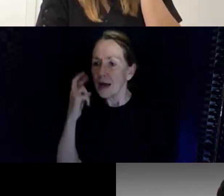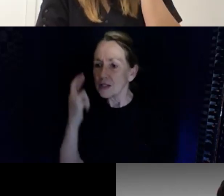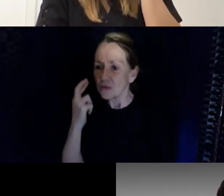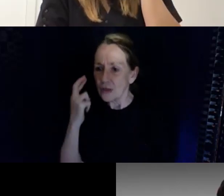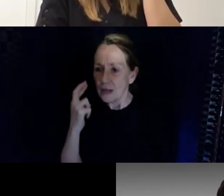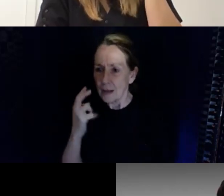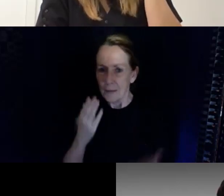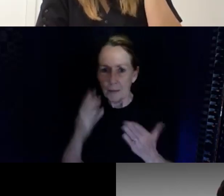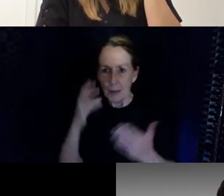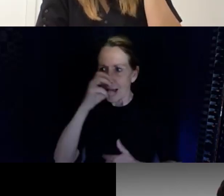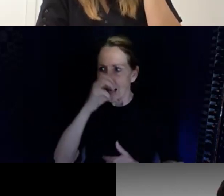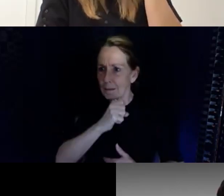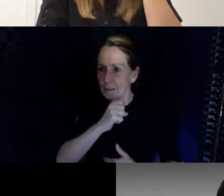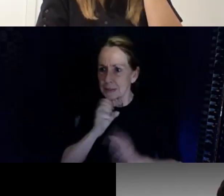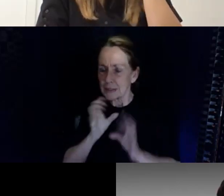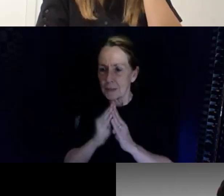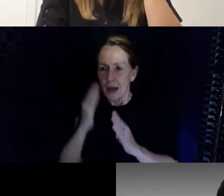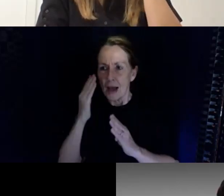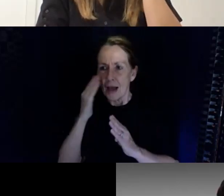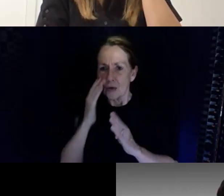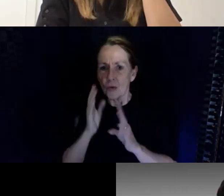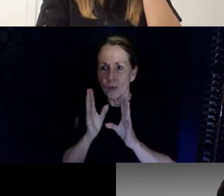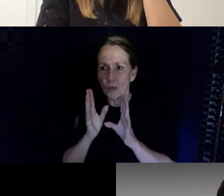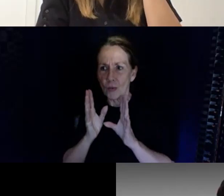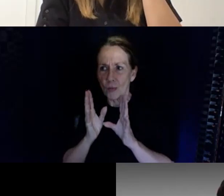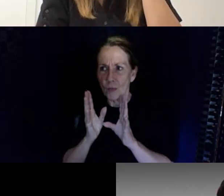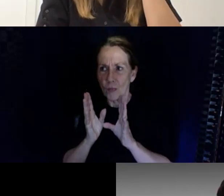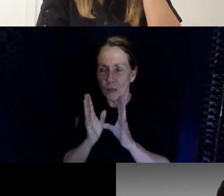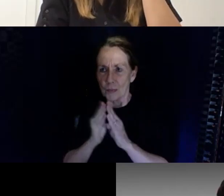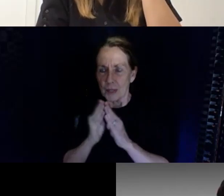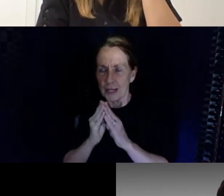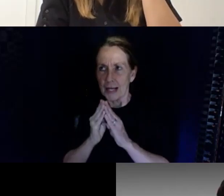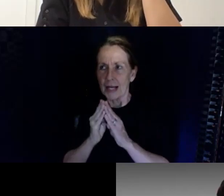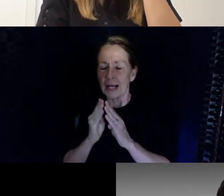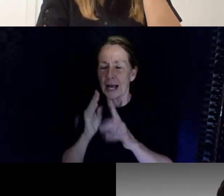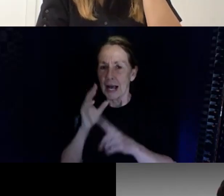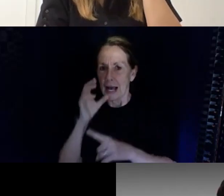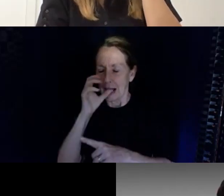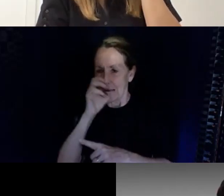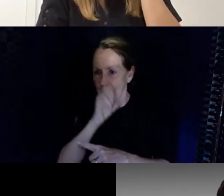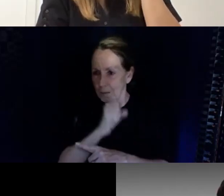SO THAT'S MY $0.02.